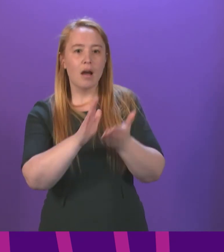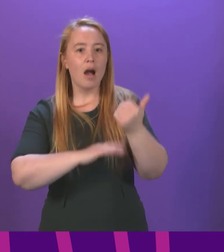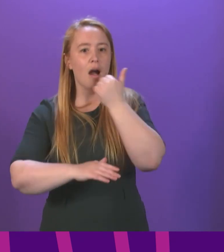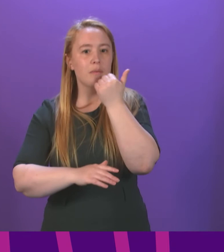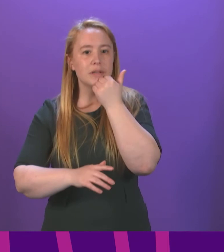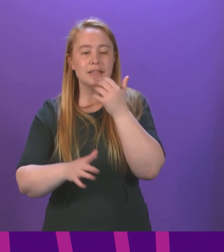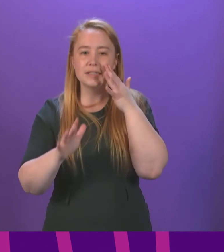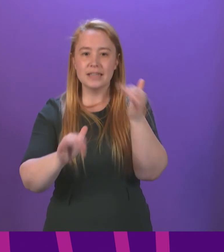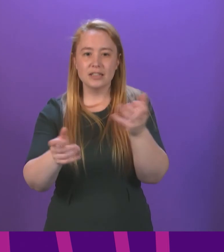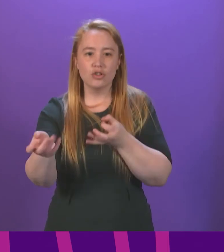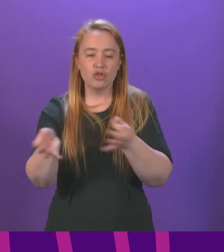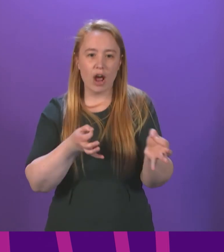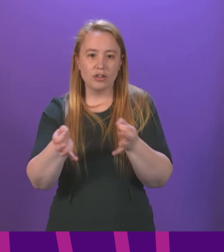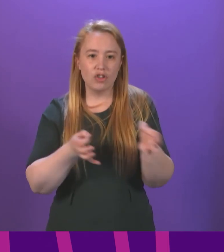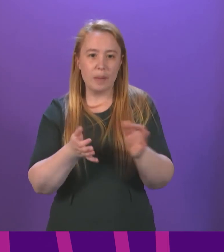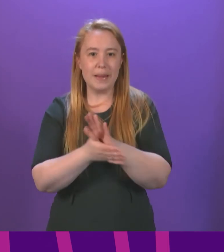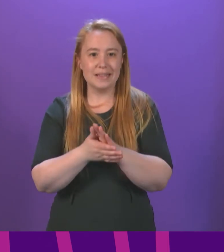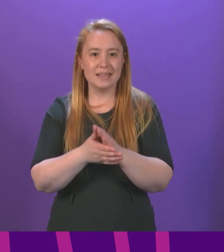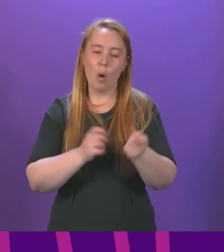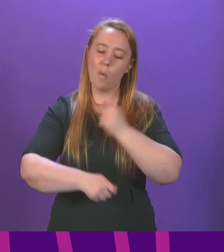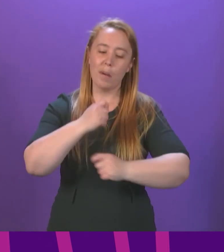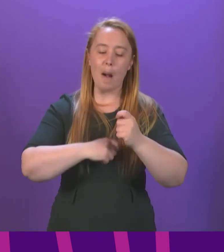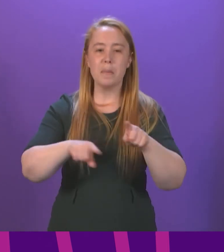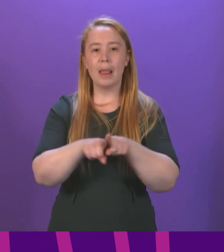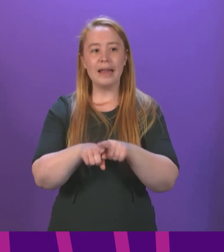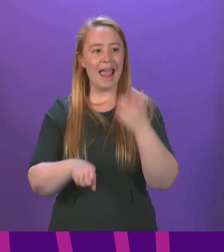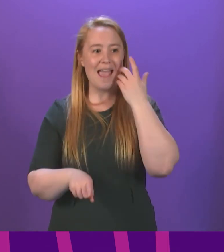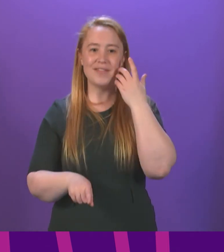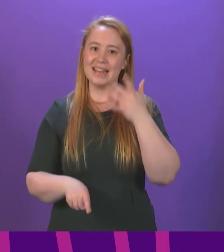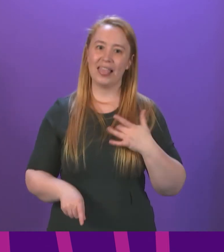that testing will become part of everyday life. Will she explain further how that will